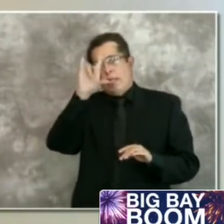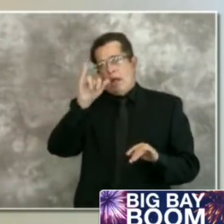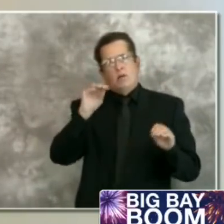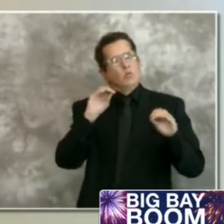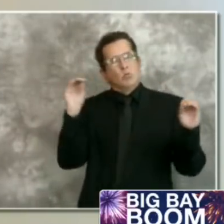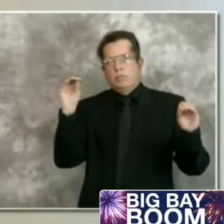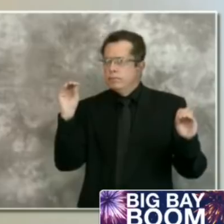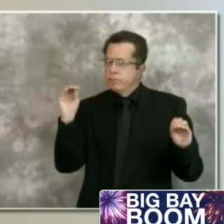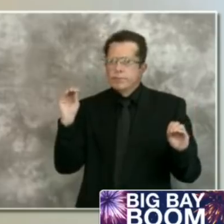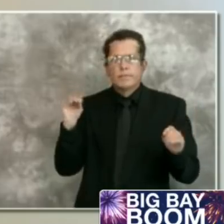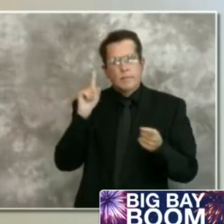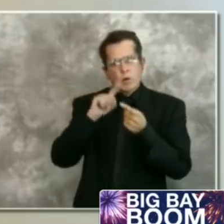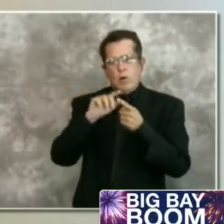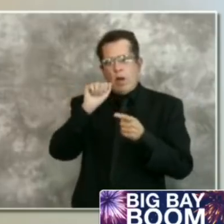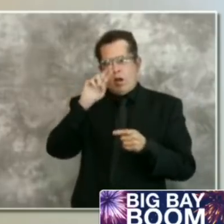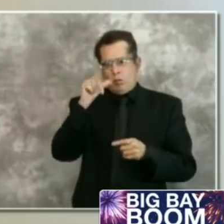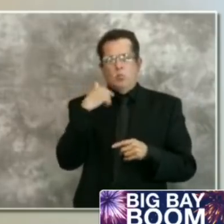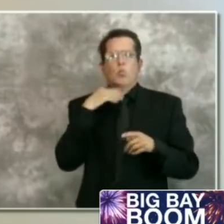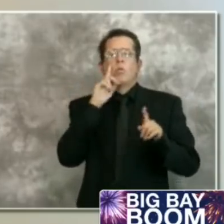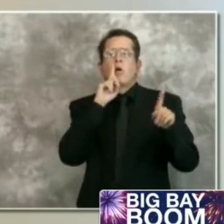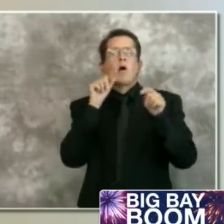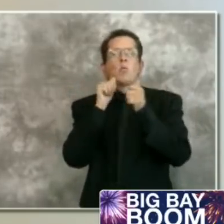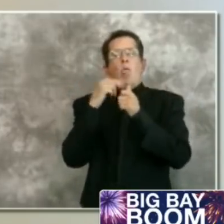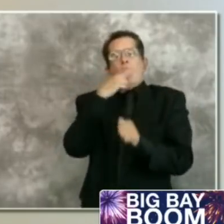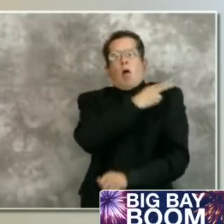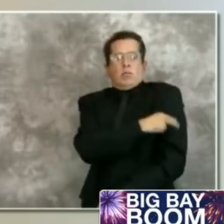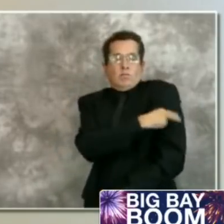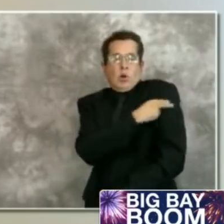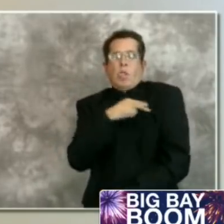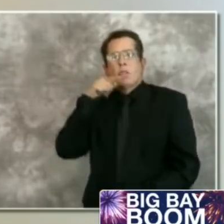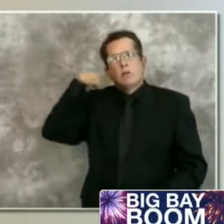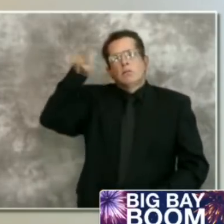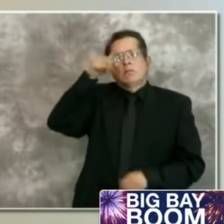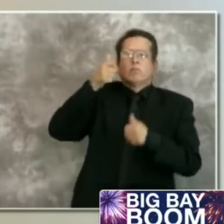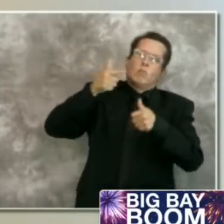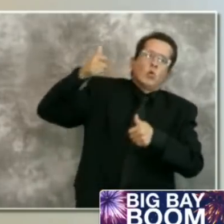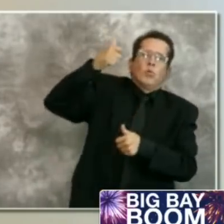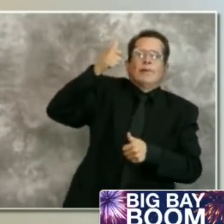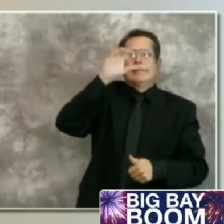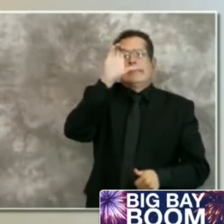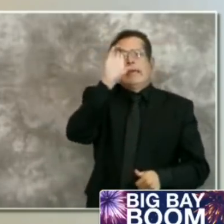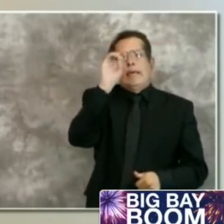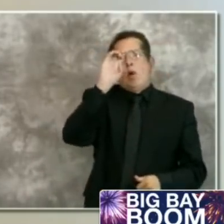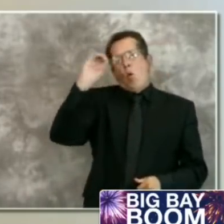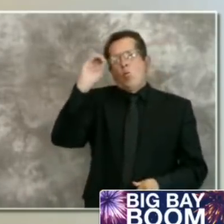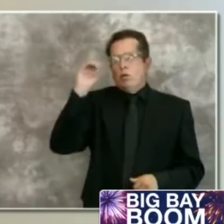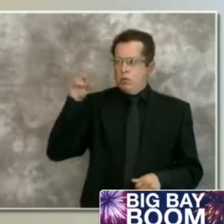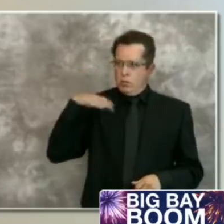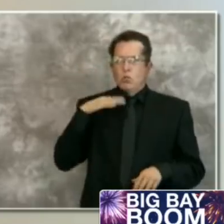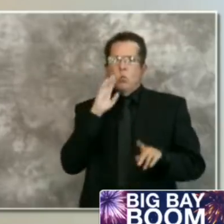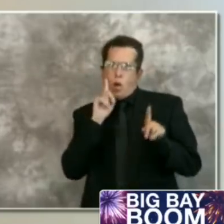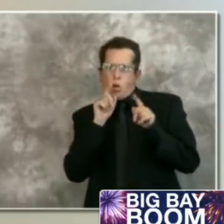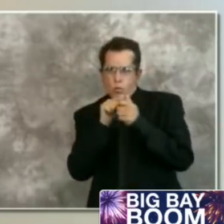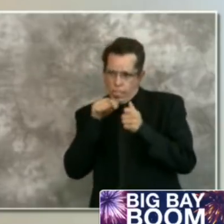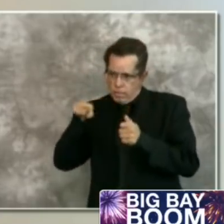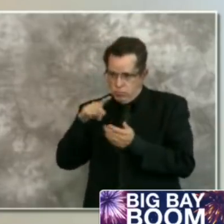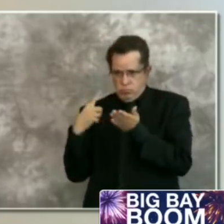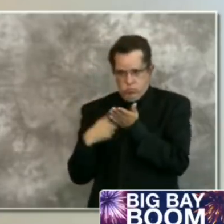CONSIDERING ANY NEW REOPENING THE NEW GUY COMES IN THE STATE OF CALIFORNIA AT LEAST FOR THE DURATION OF JULY. WE WILL BE SPEAKING TO A HOSPITAL CEO